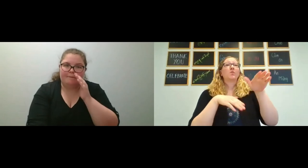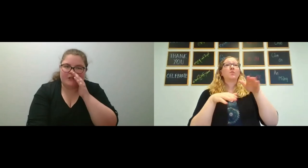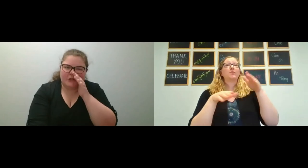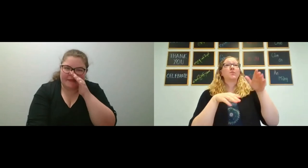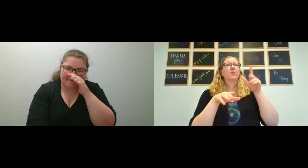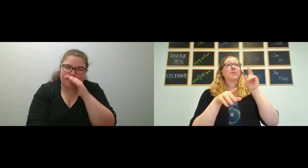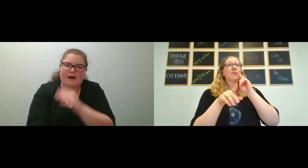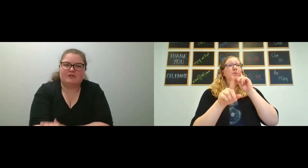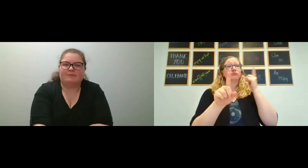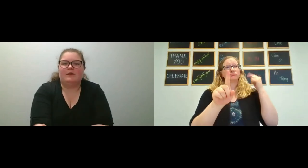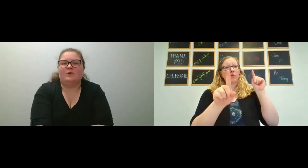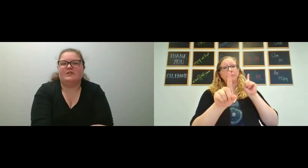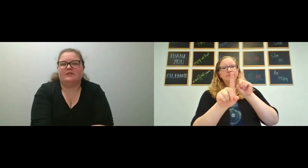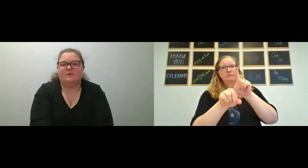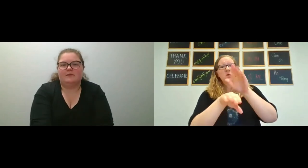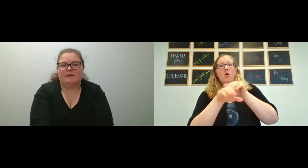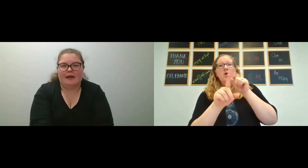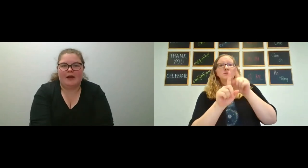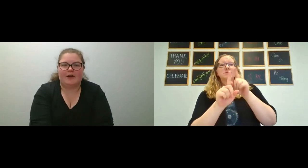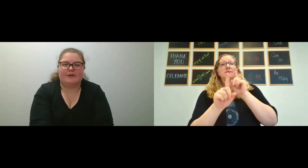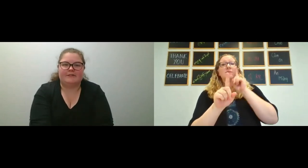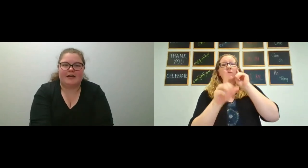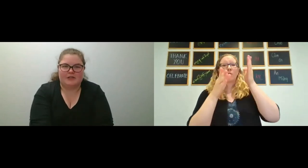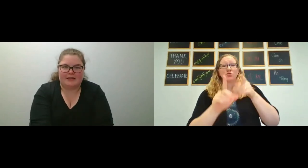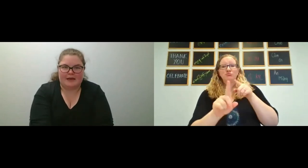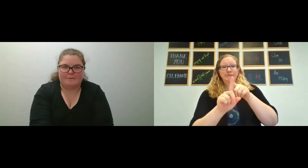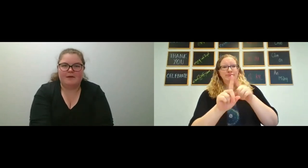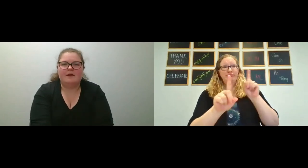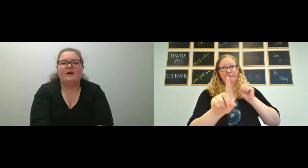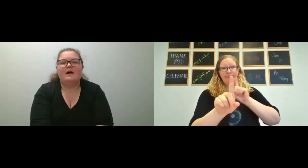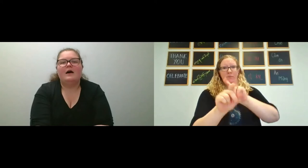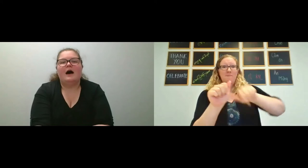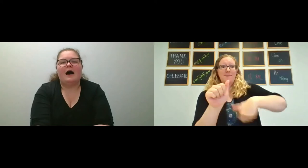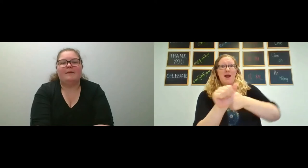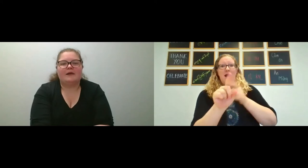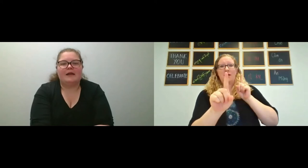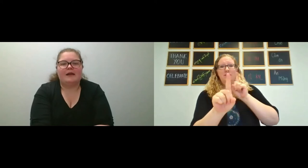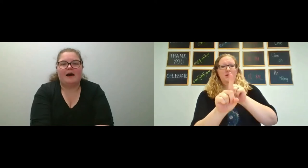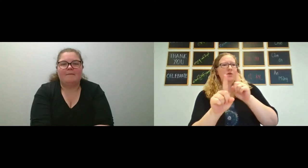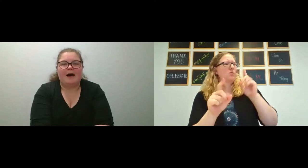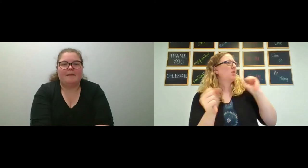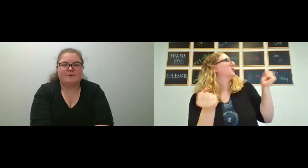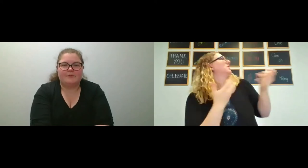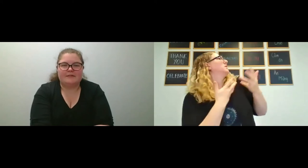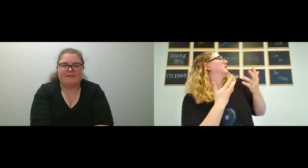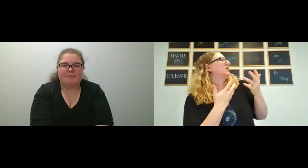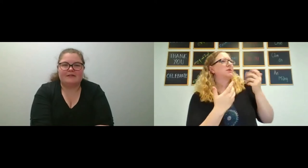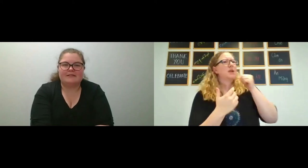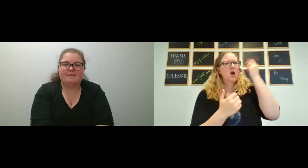Make sure they feel comfortable in the area you're touching them. You can come up to a Deaf person,